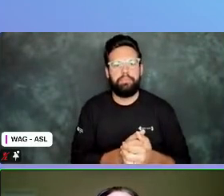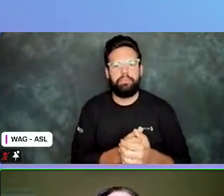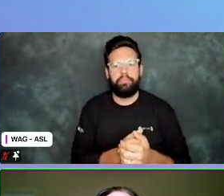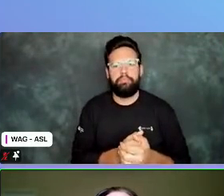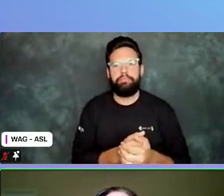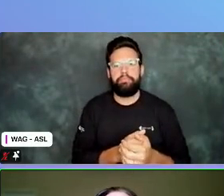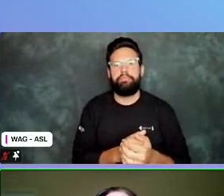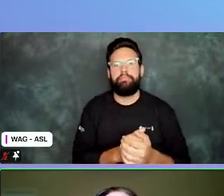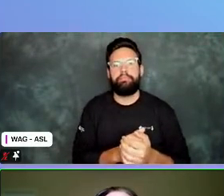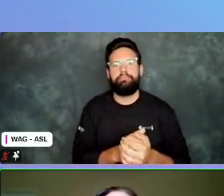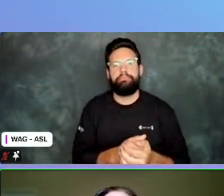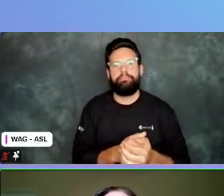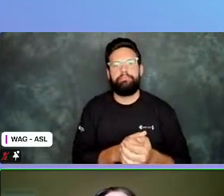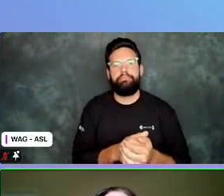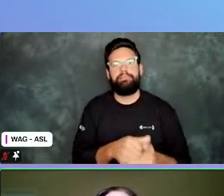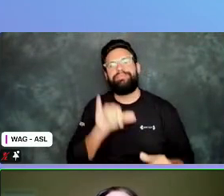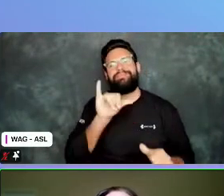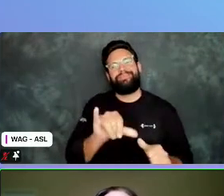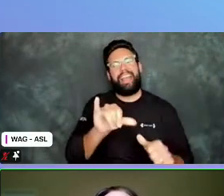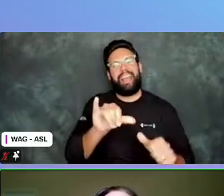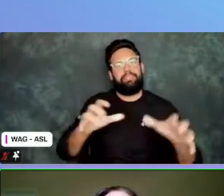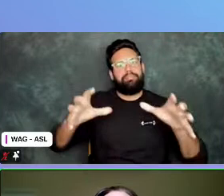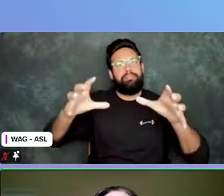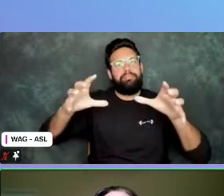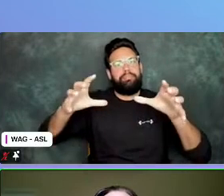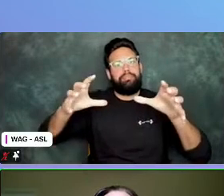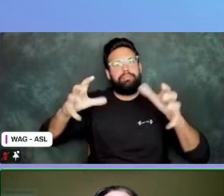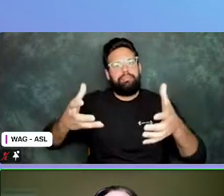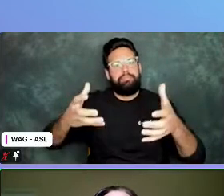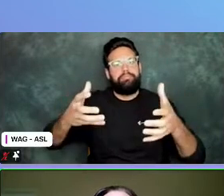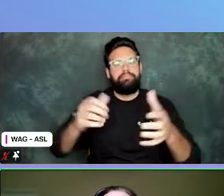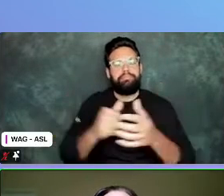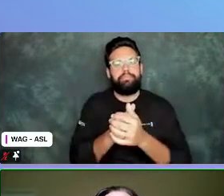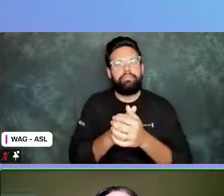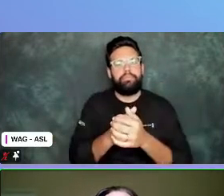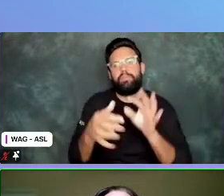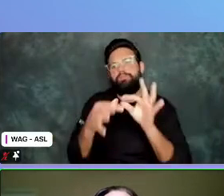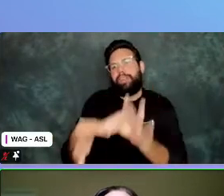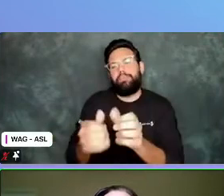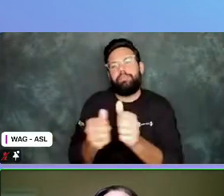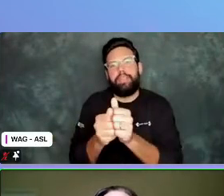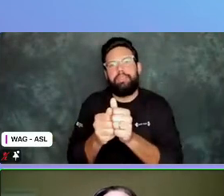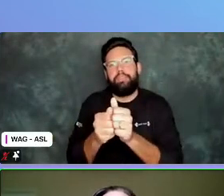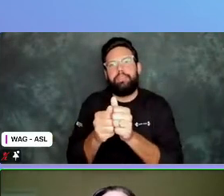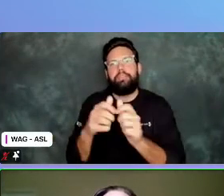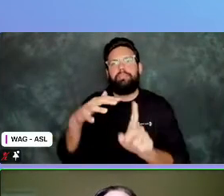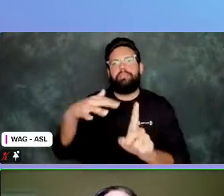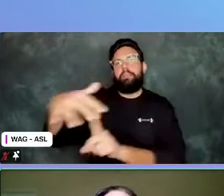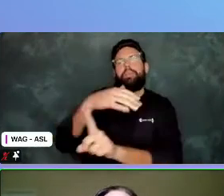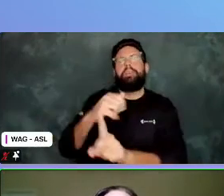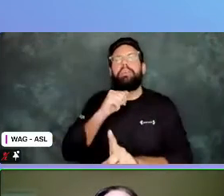environmental social or model of disability where we see the environment and society as